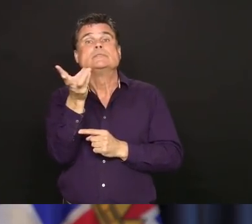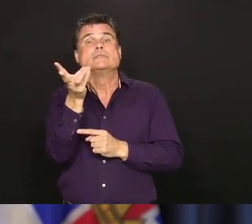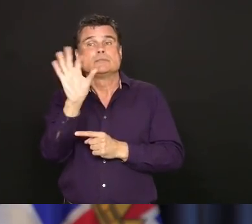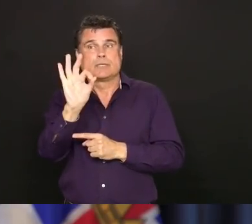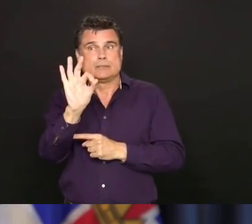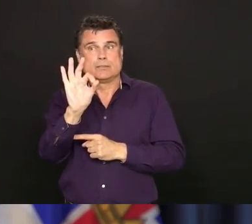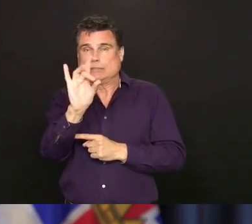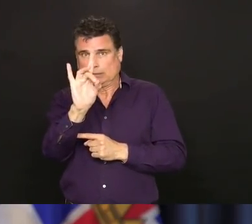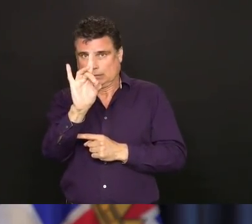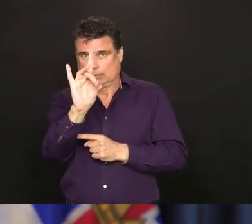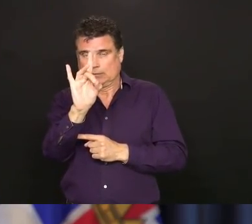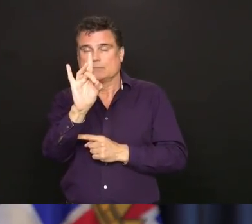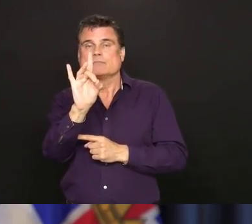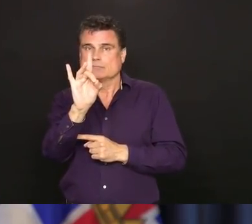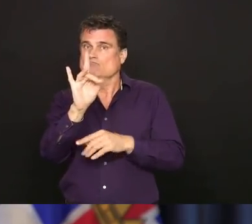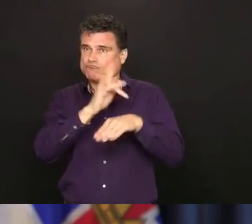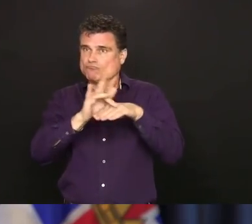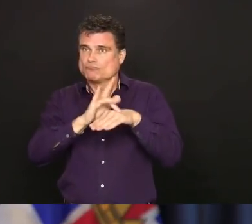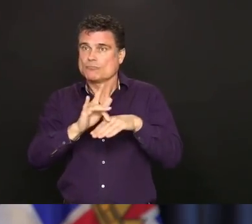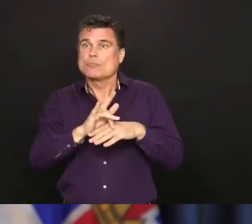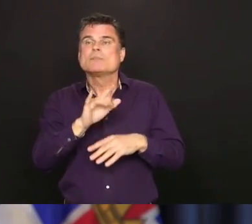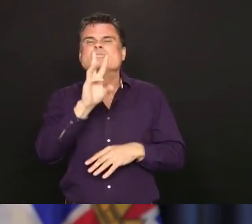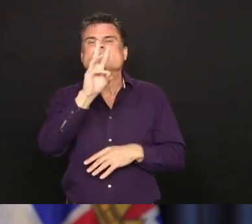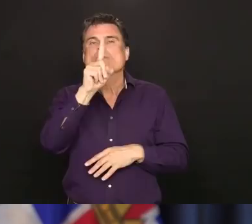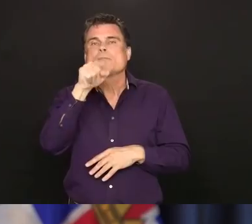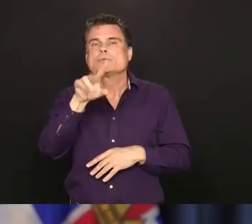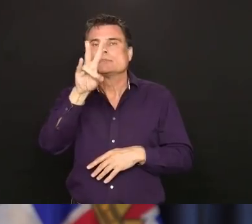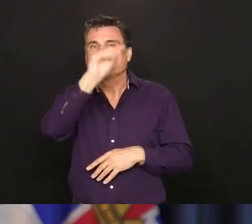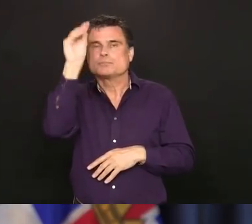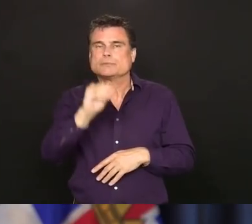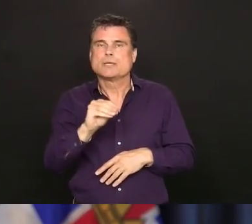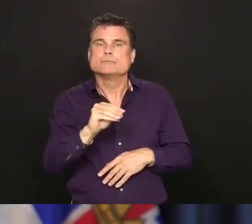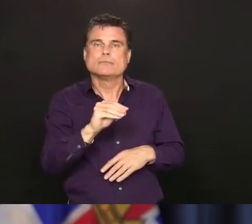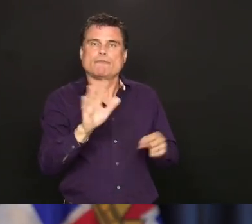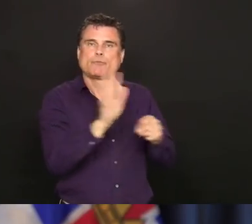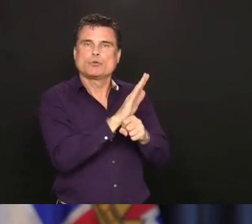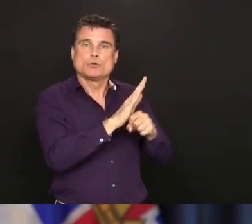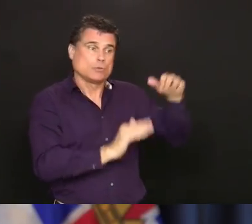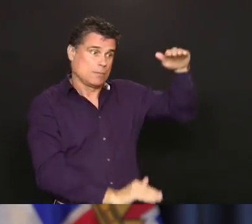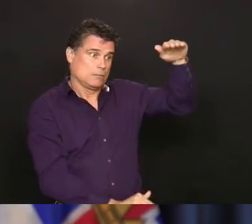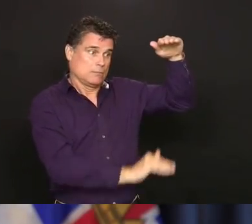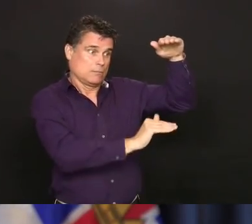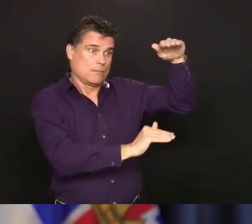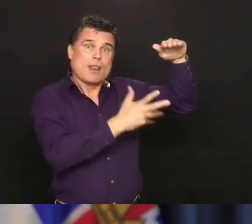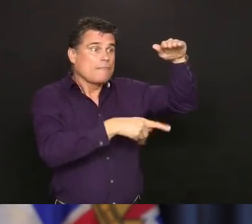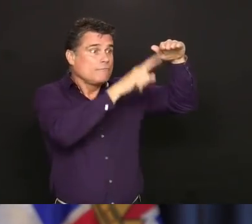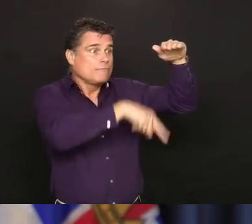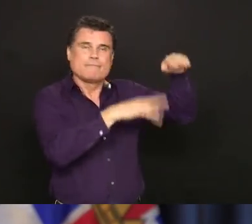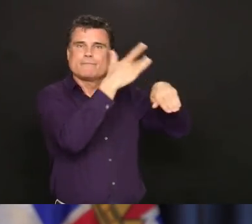The occupancy rate critical care is 45.8 per cent.